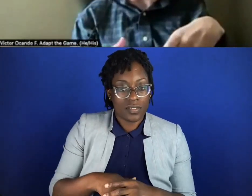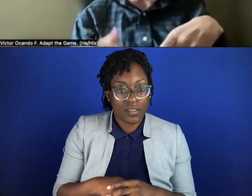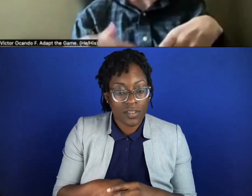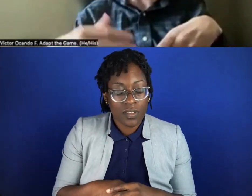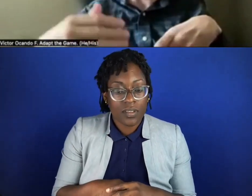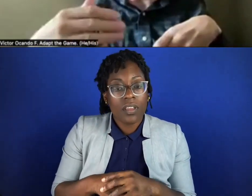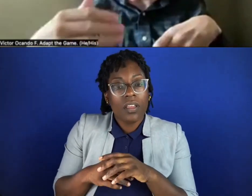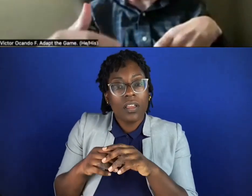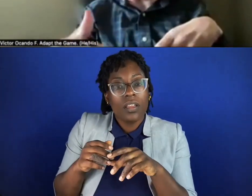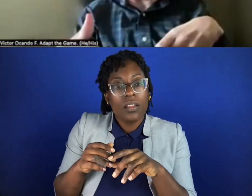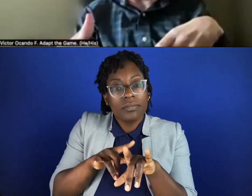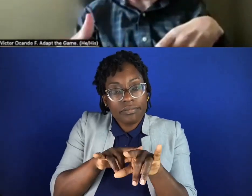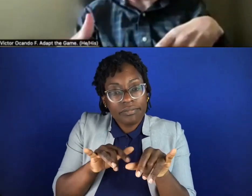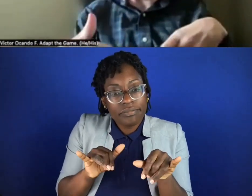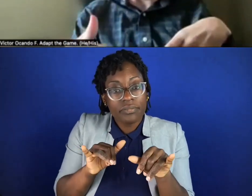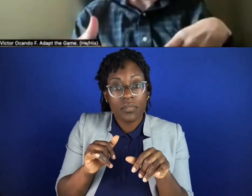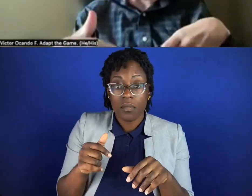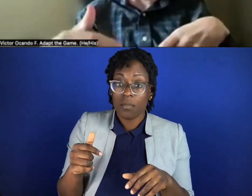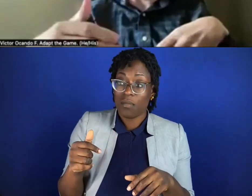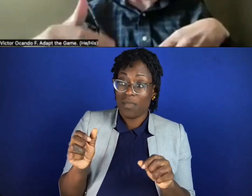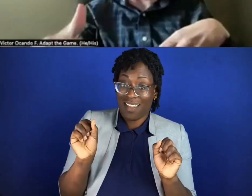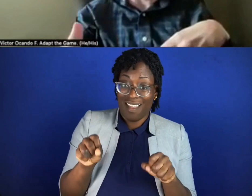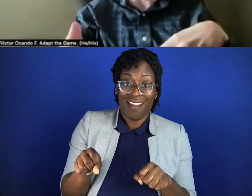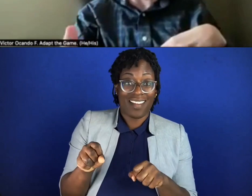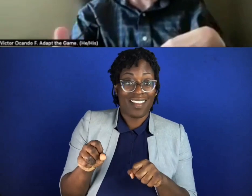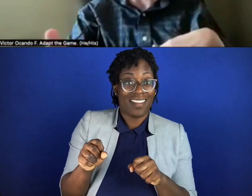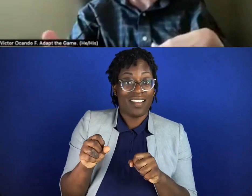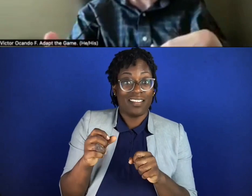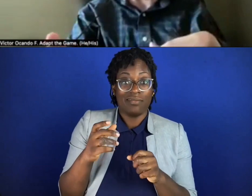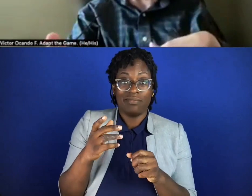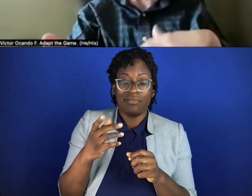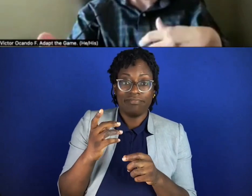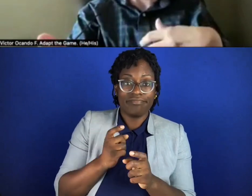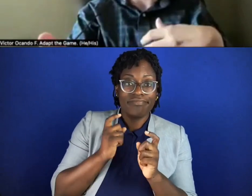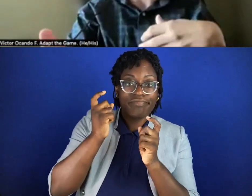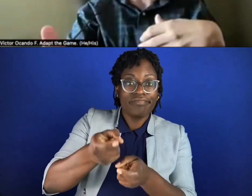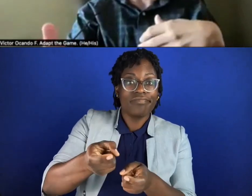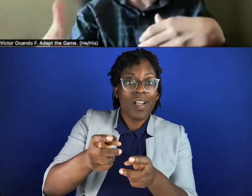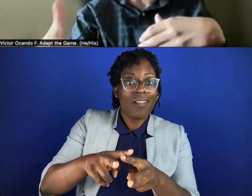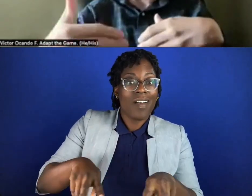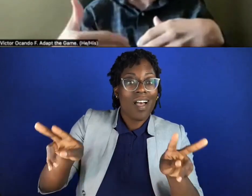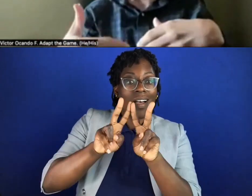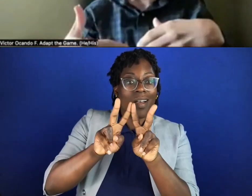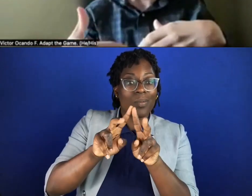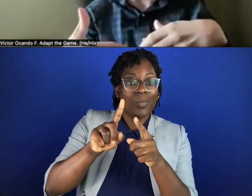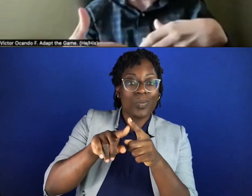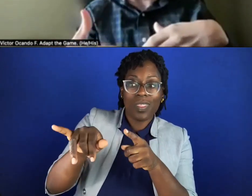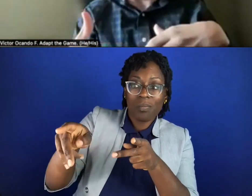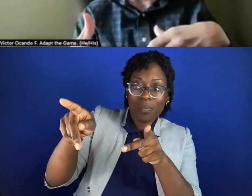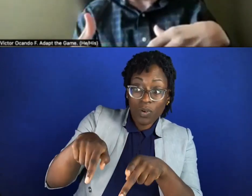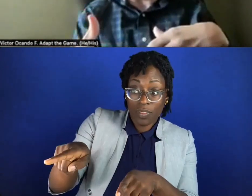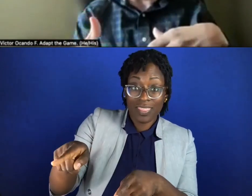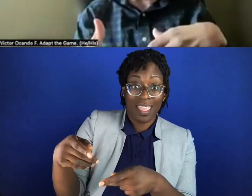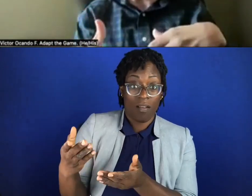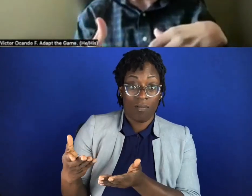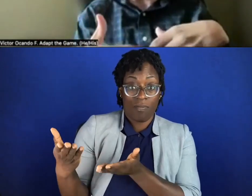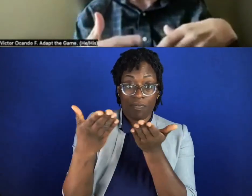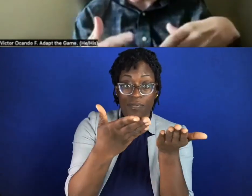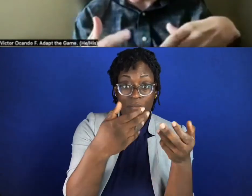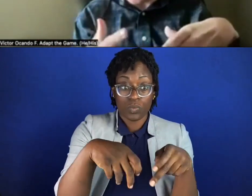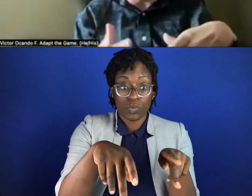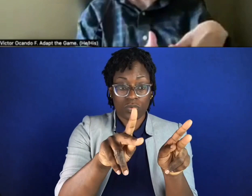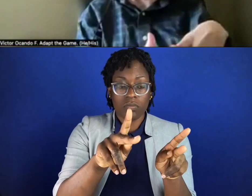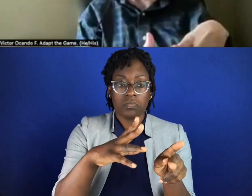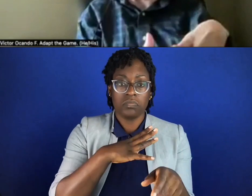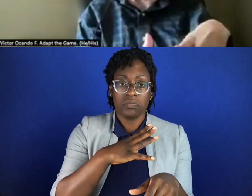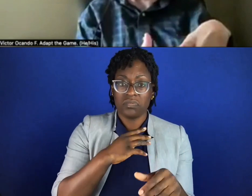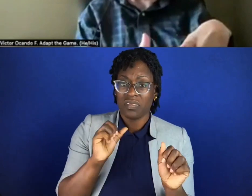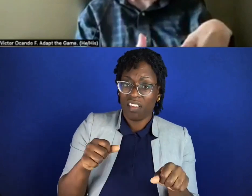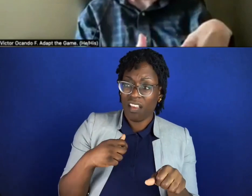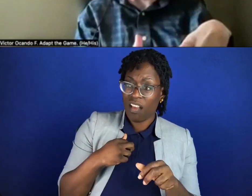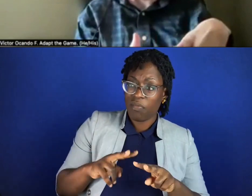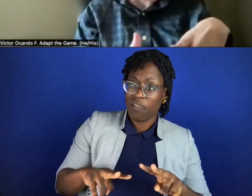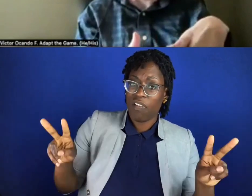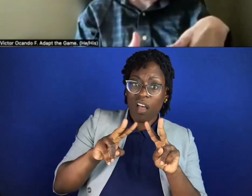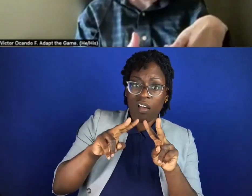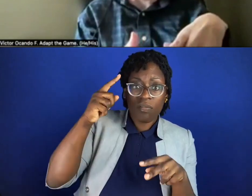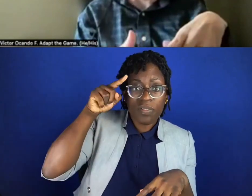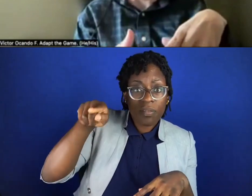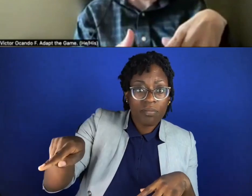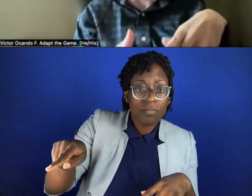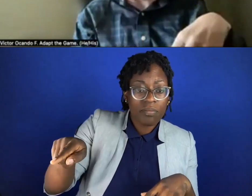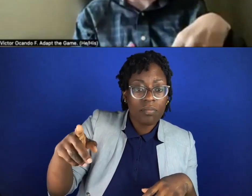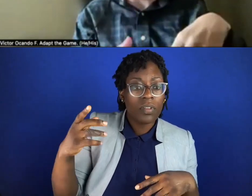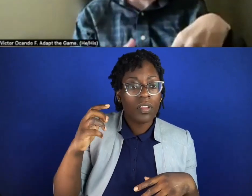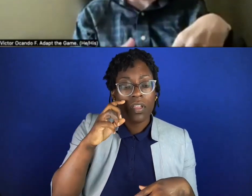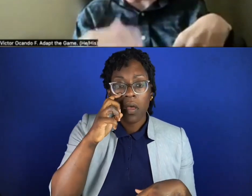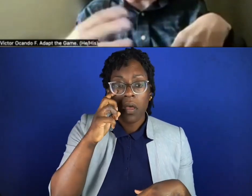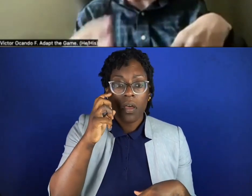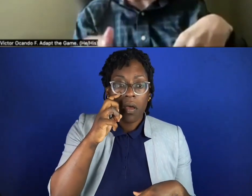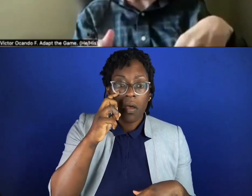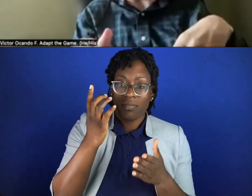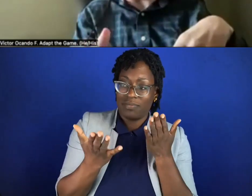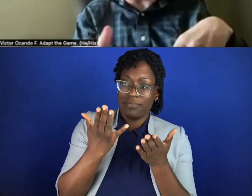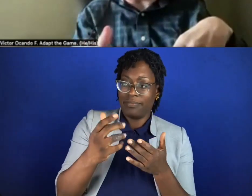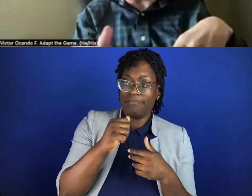can I add value to the person who is offering the opportunity to me. I may not be the person